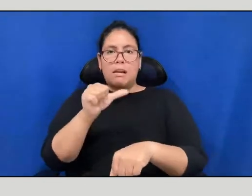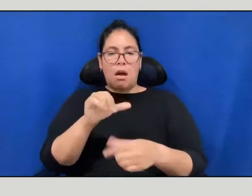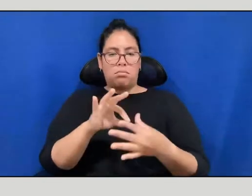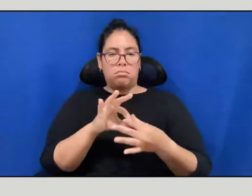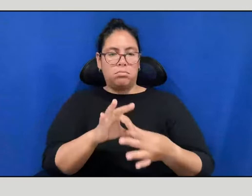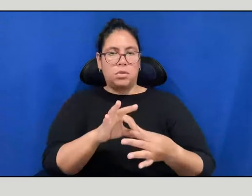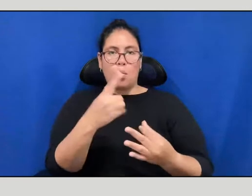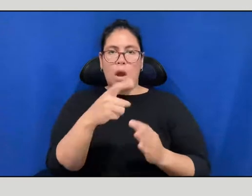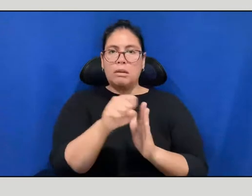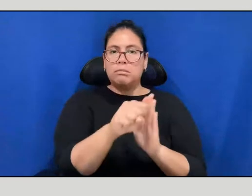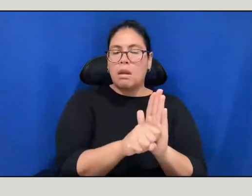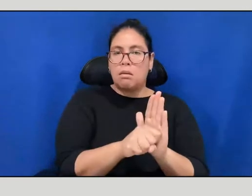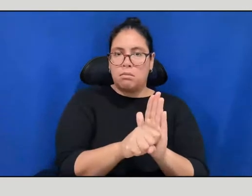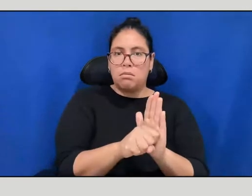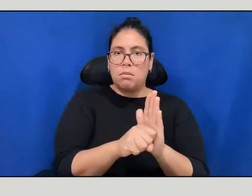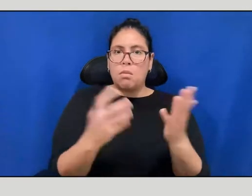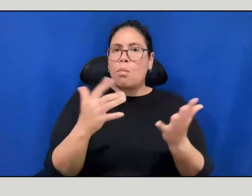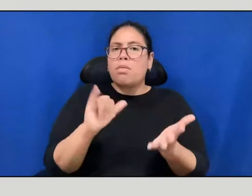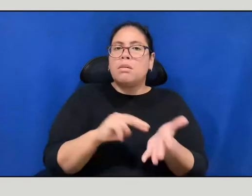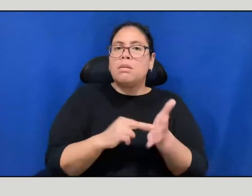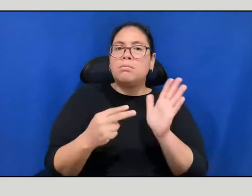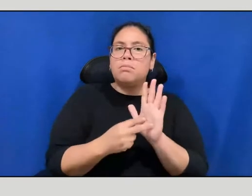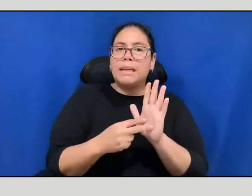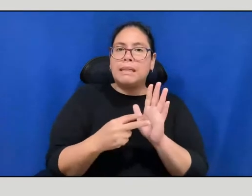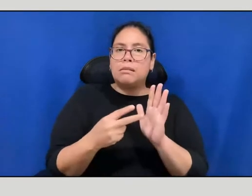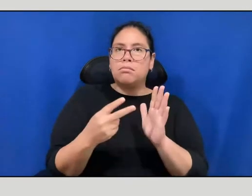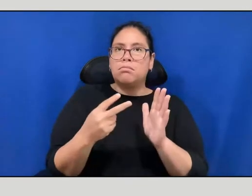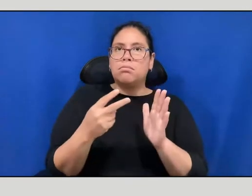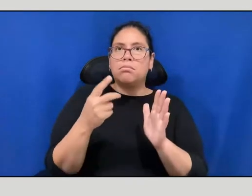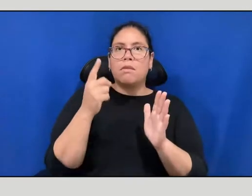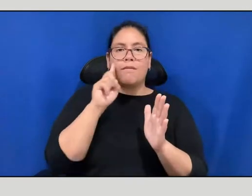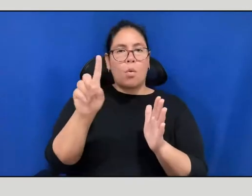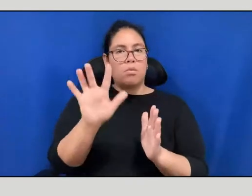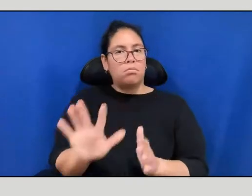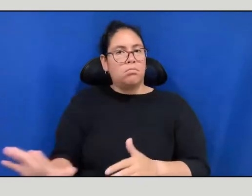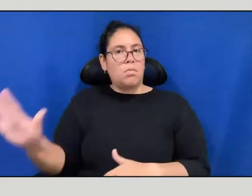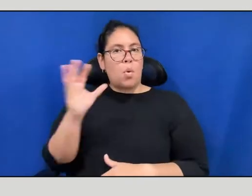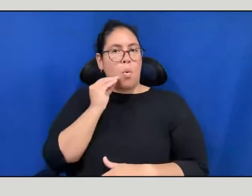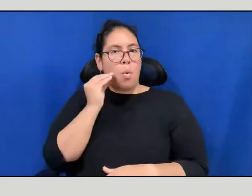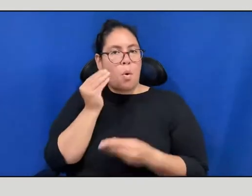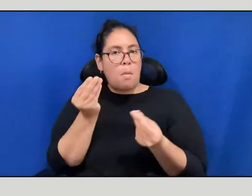from outside the boundaries of the homeland, while still very much working towards the homeland